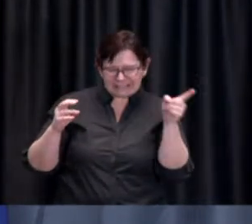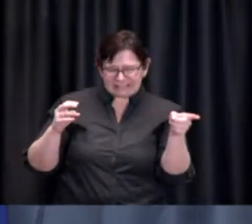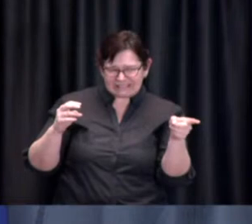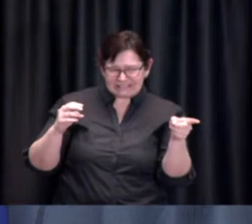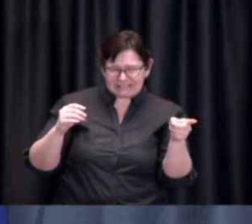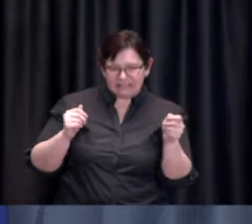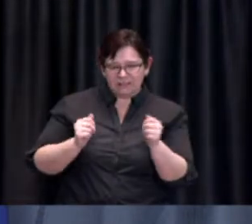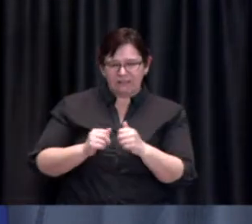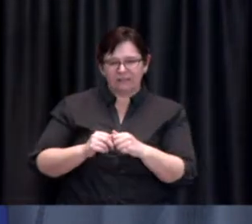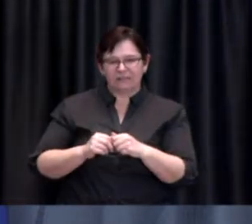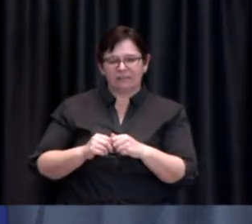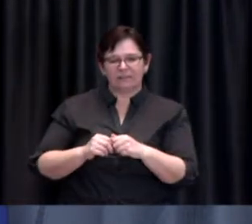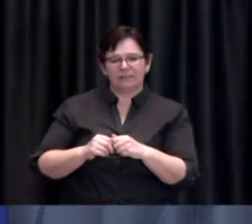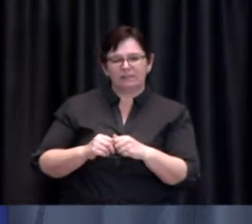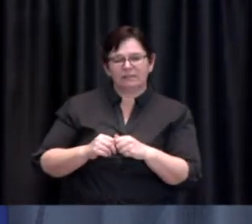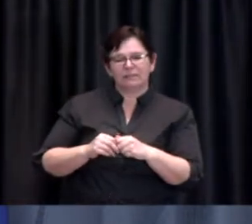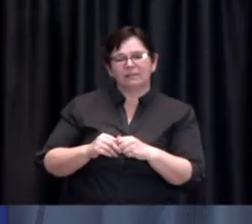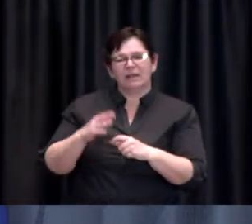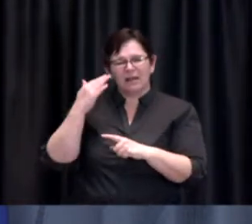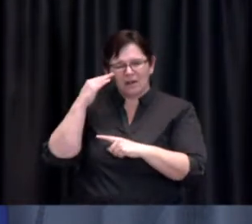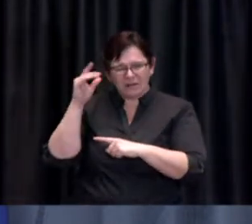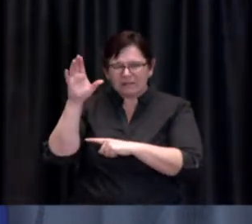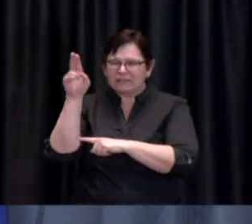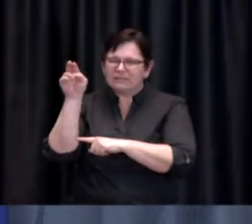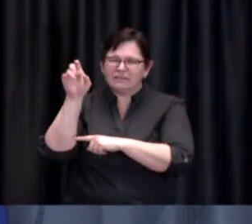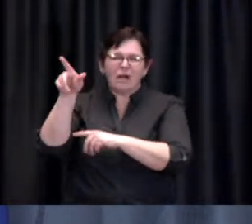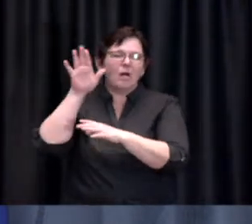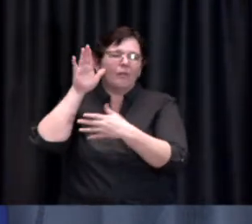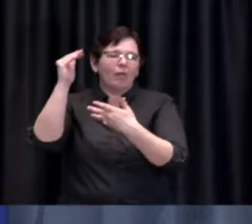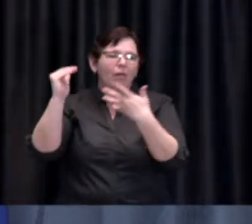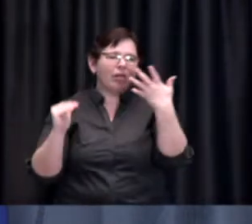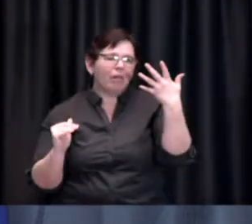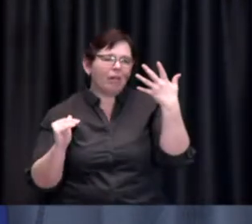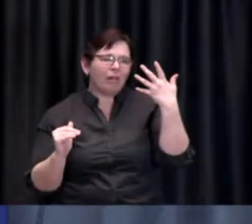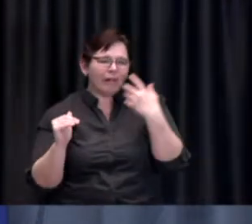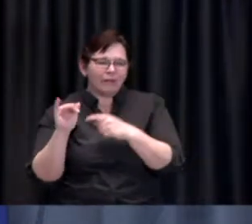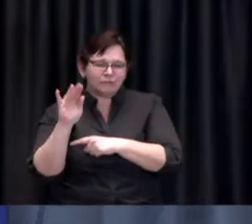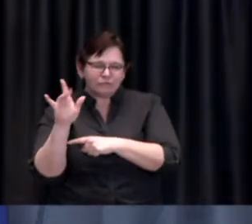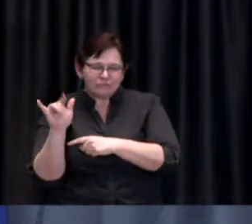but uh but how does that fit in with the CNE planning to reopen?